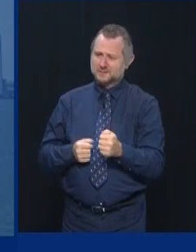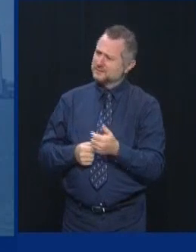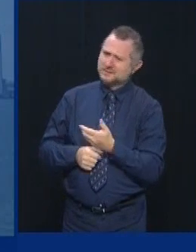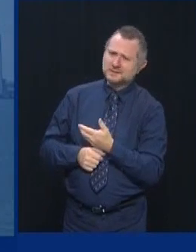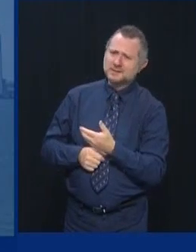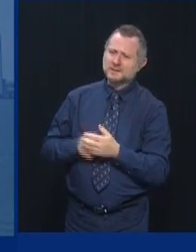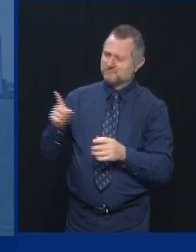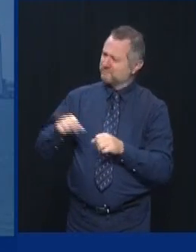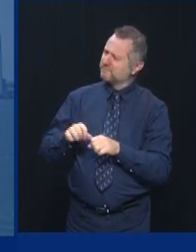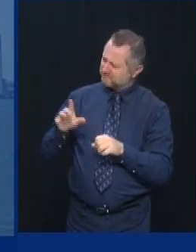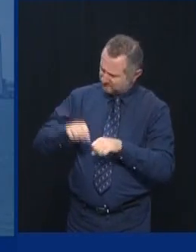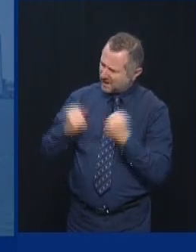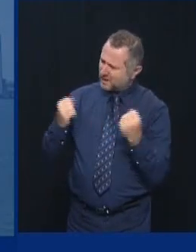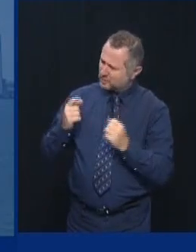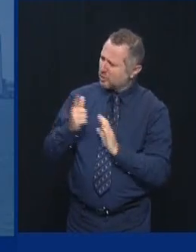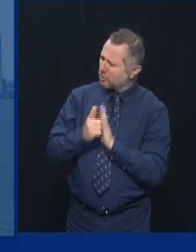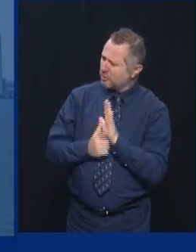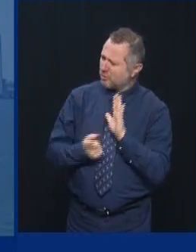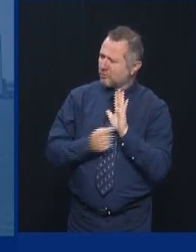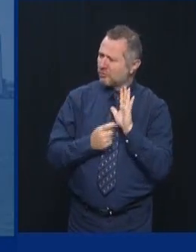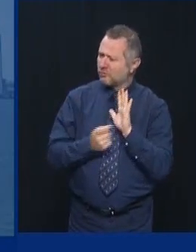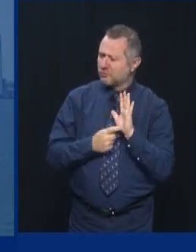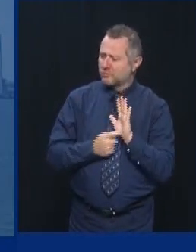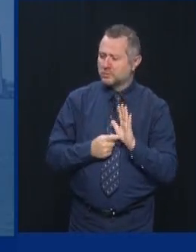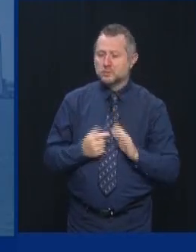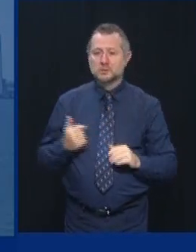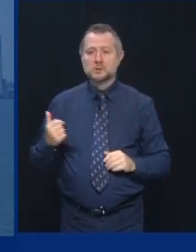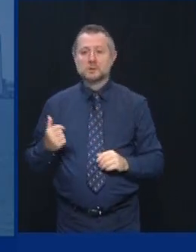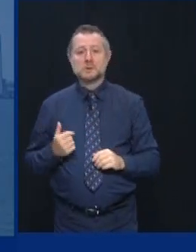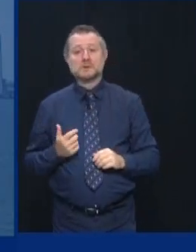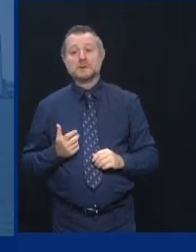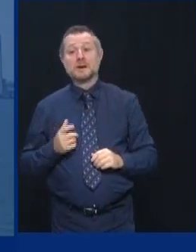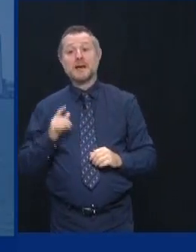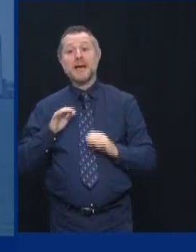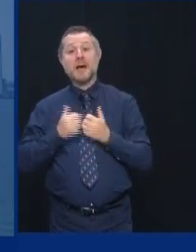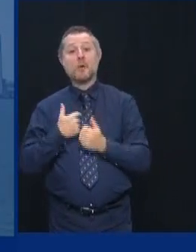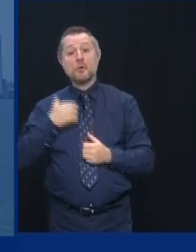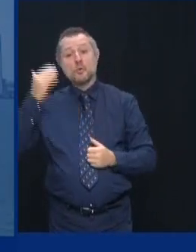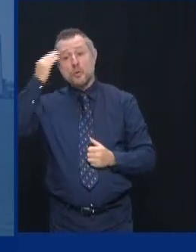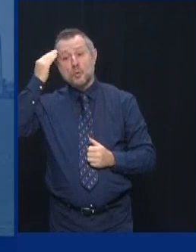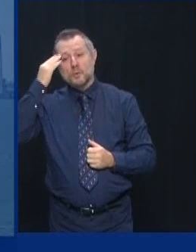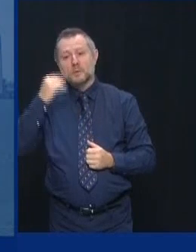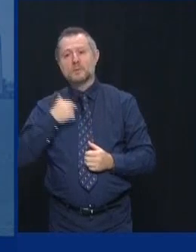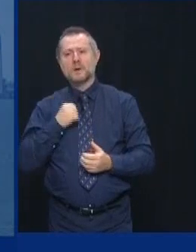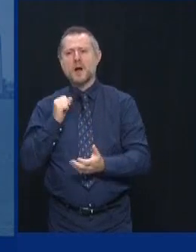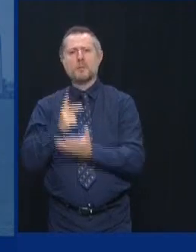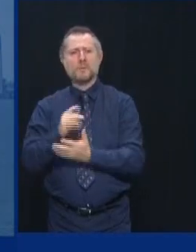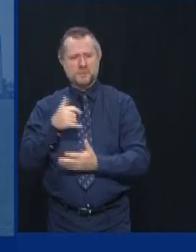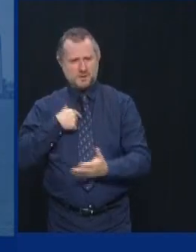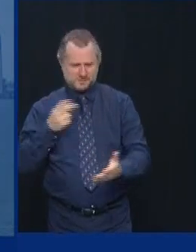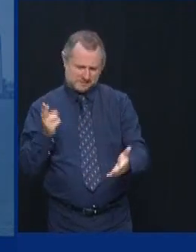THEM, I PULL UP, I ROLL DOWN MY WINDOW X, I SAY HI. YOU ARE TEXTING AND DRIVING. THAT IS A VIOLATION OF THE LAW.